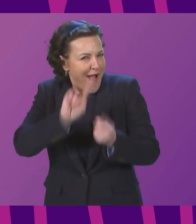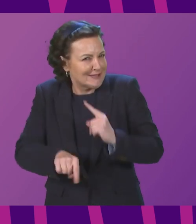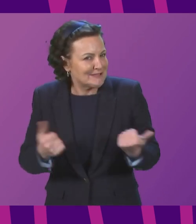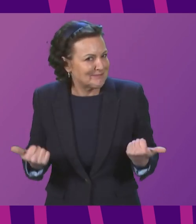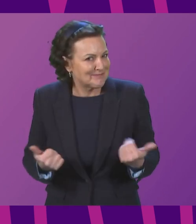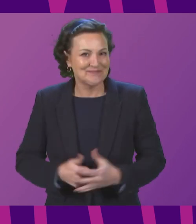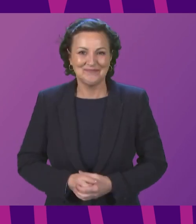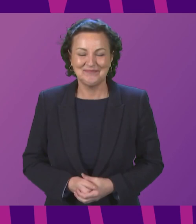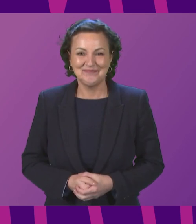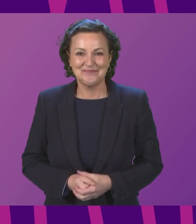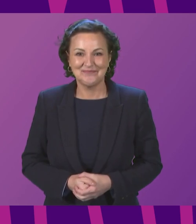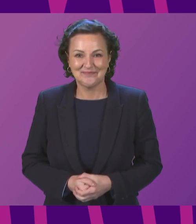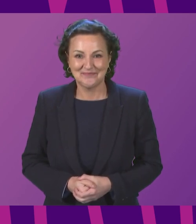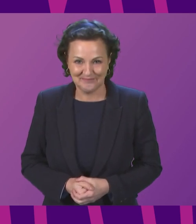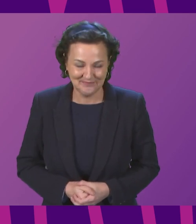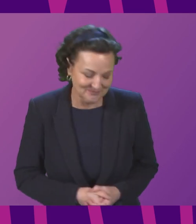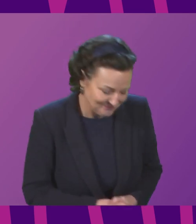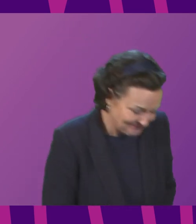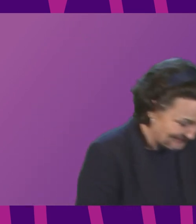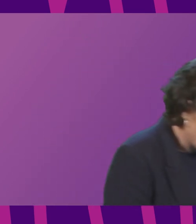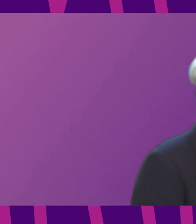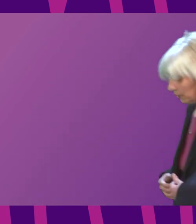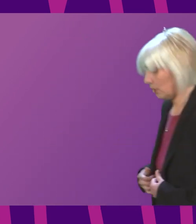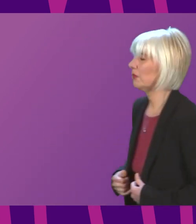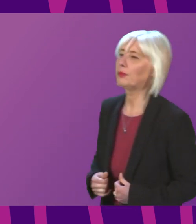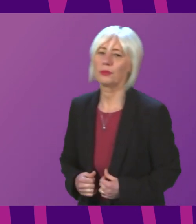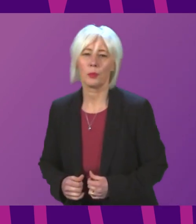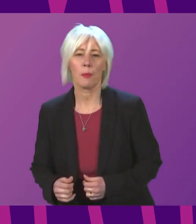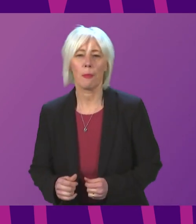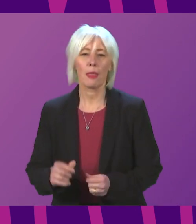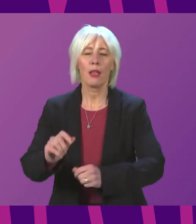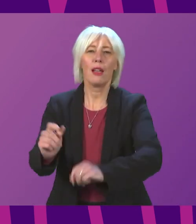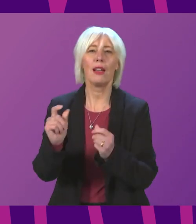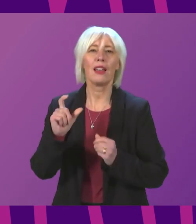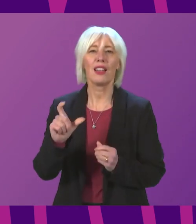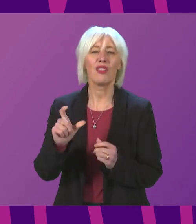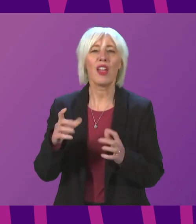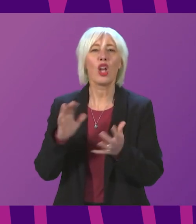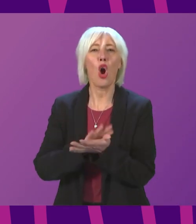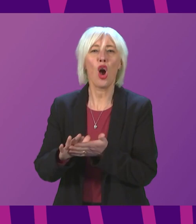if he sends my office an email after this session.